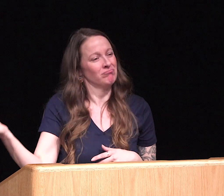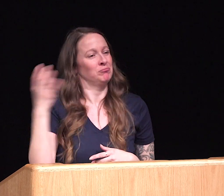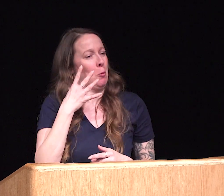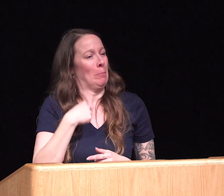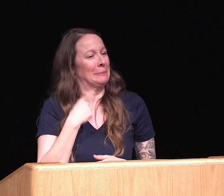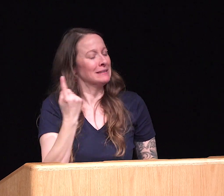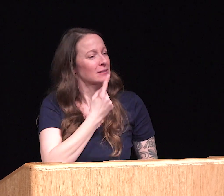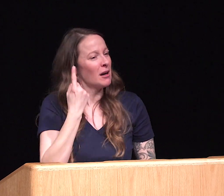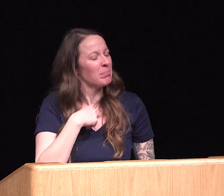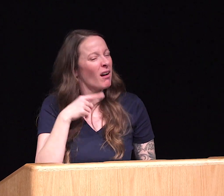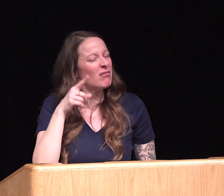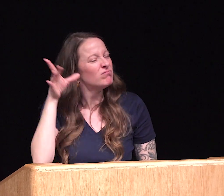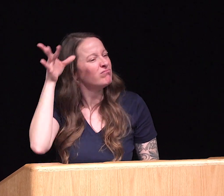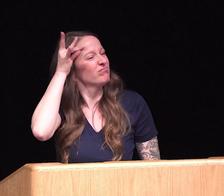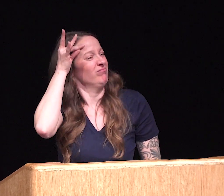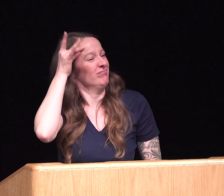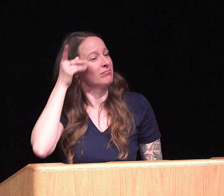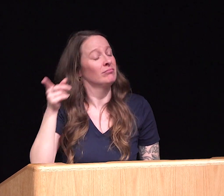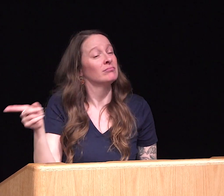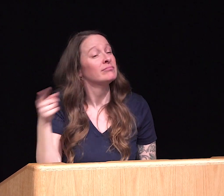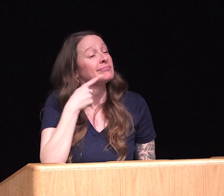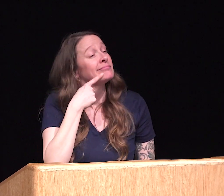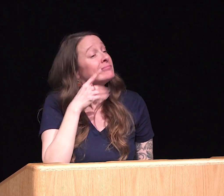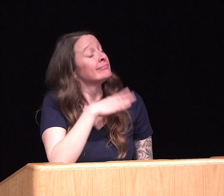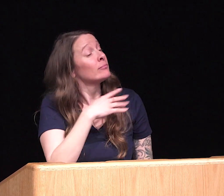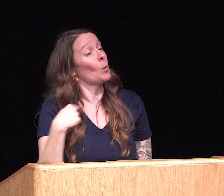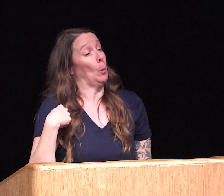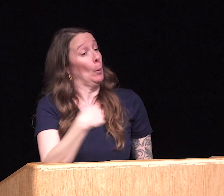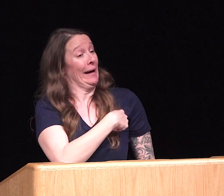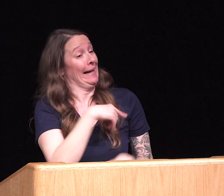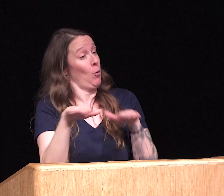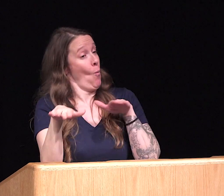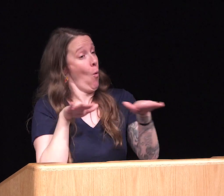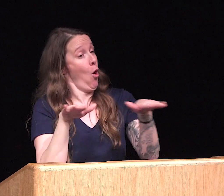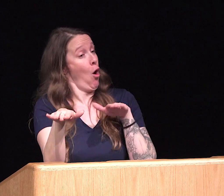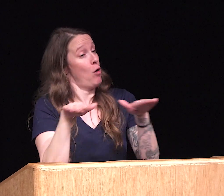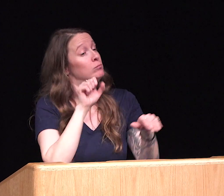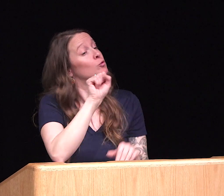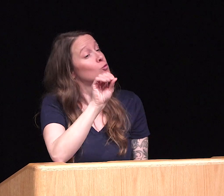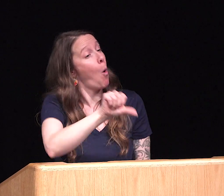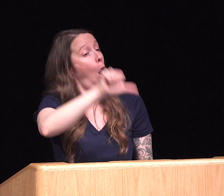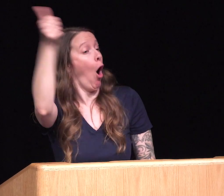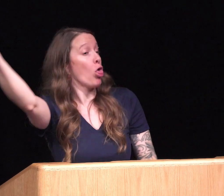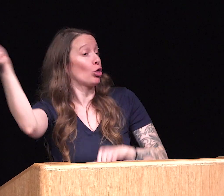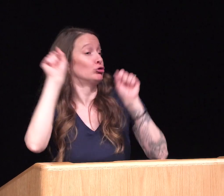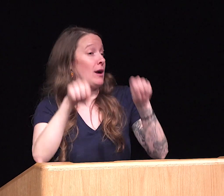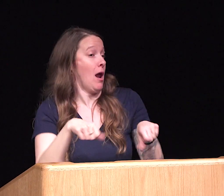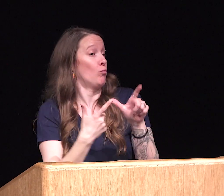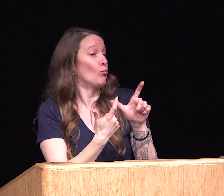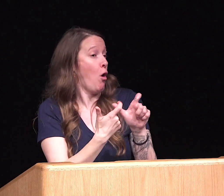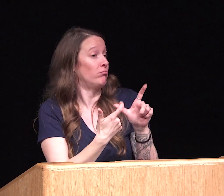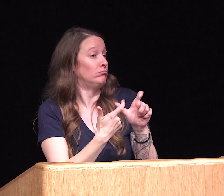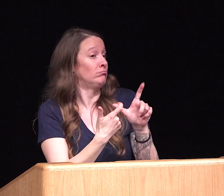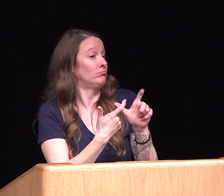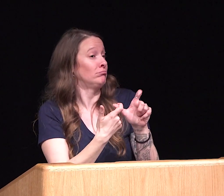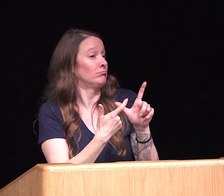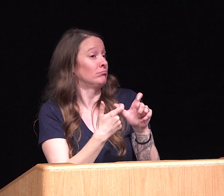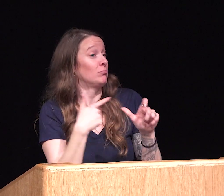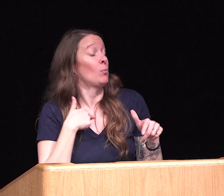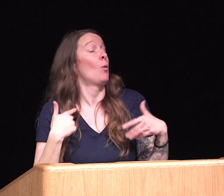A Deaf person told me something that really stuck with me. They said, "We walk so other people can run."